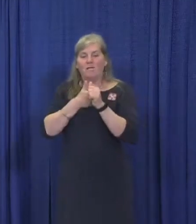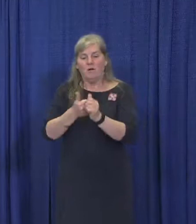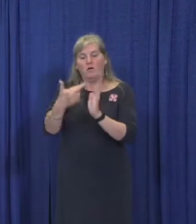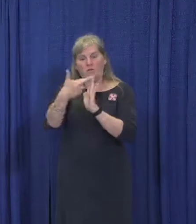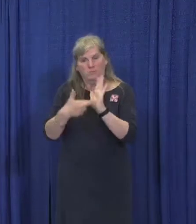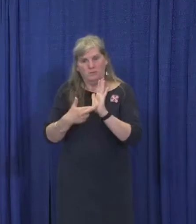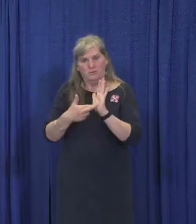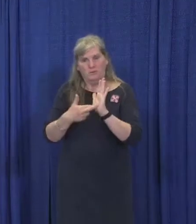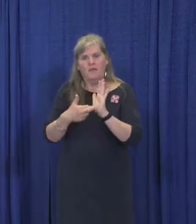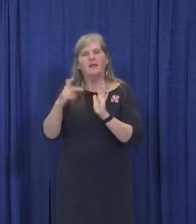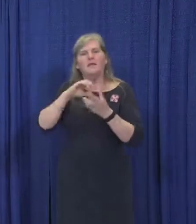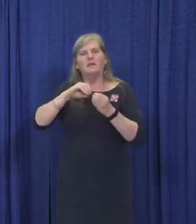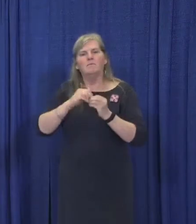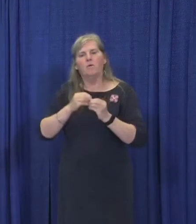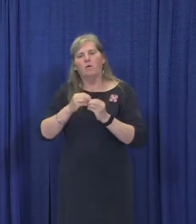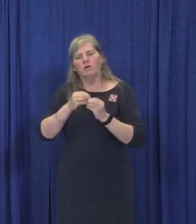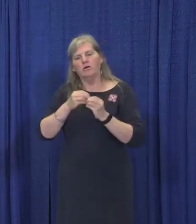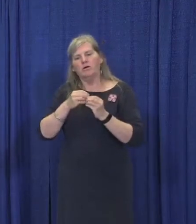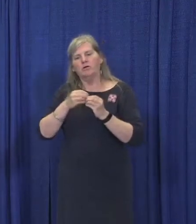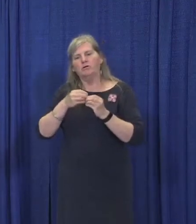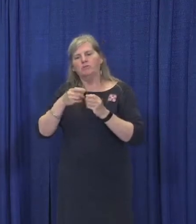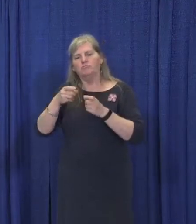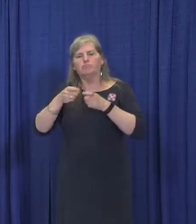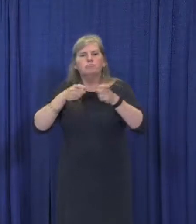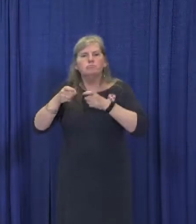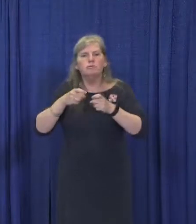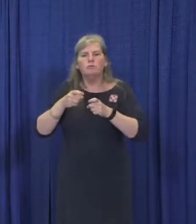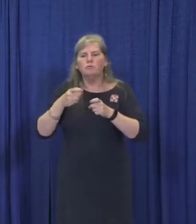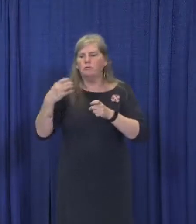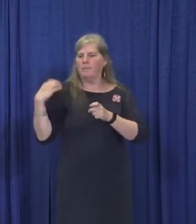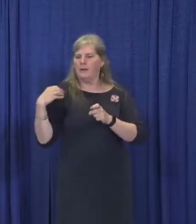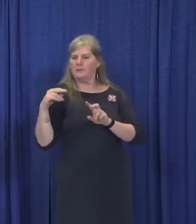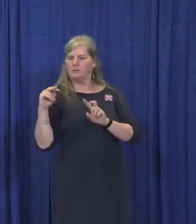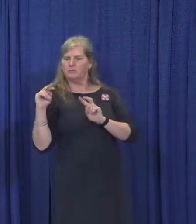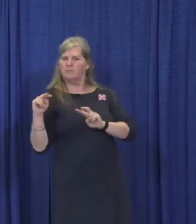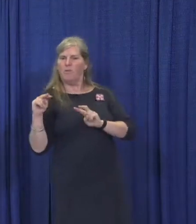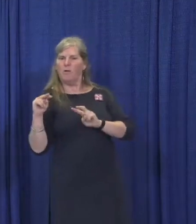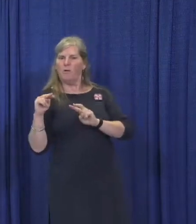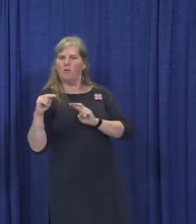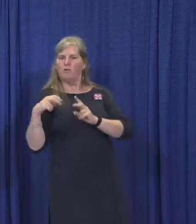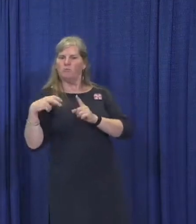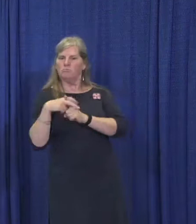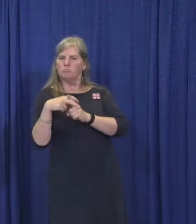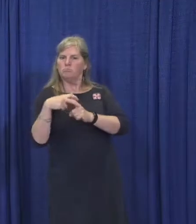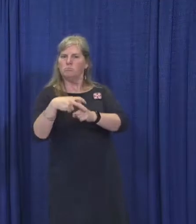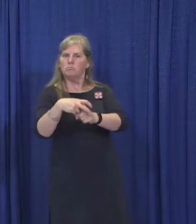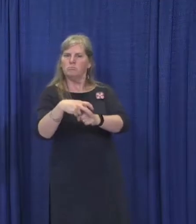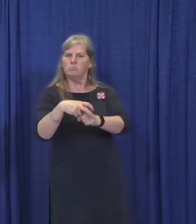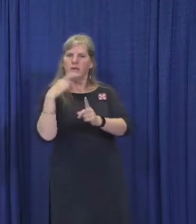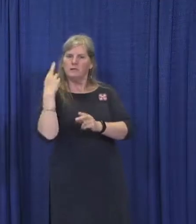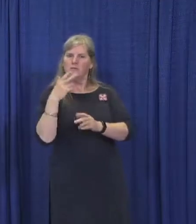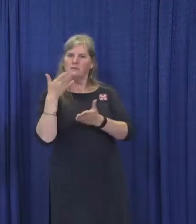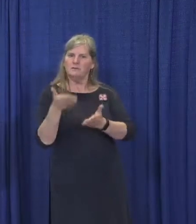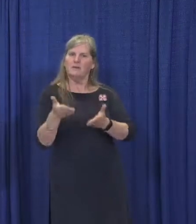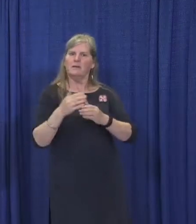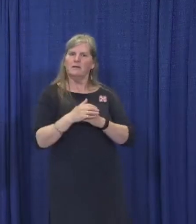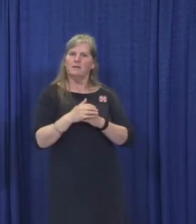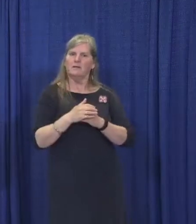the enforcement and in answering this question we will make sure the resources are there to make sure the enforcement is Don.